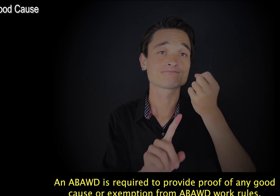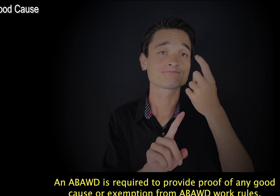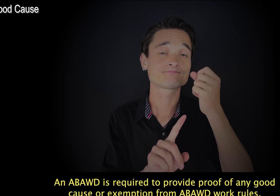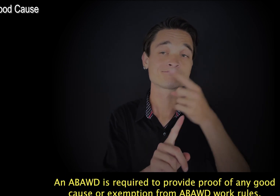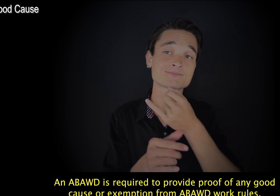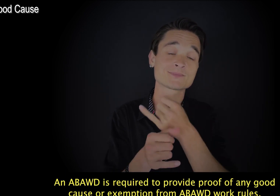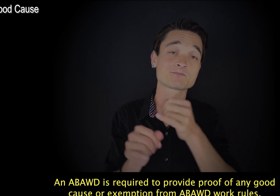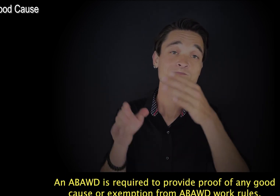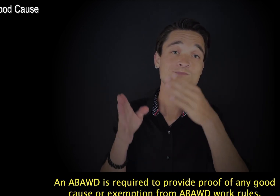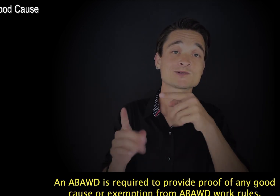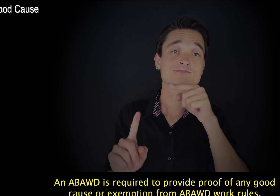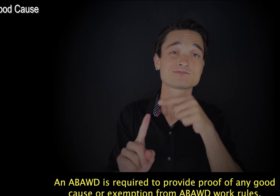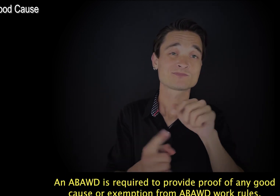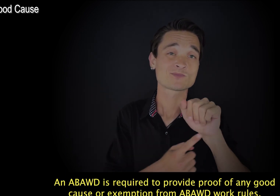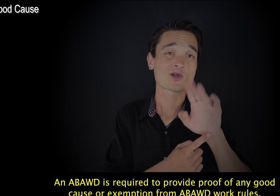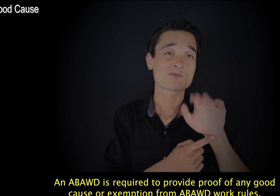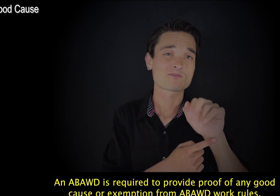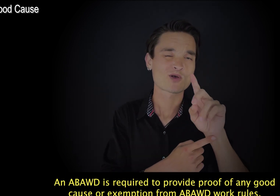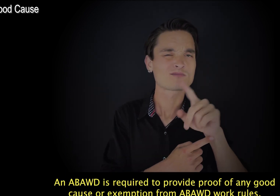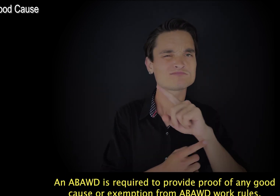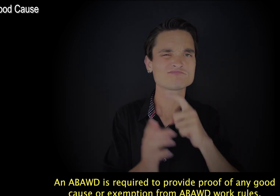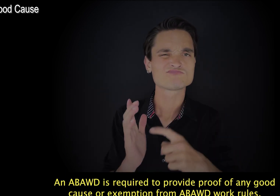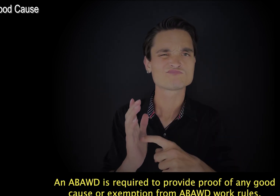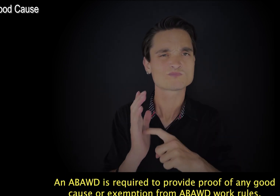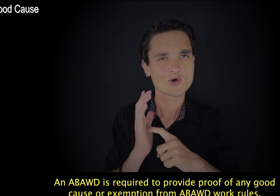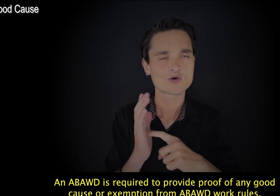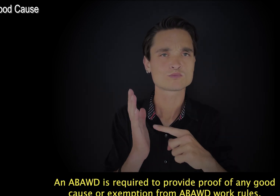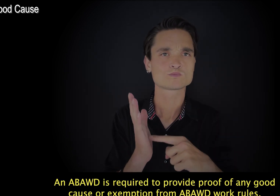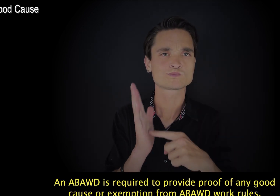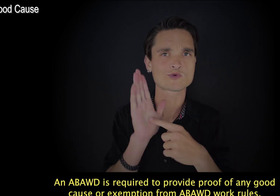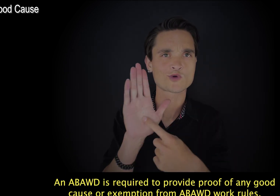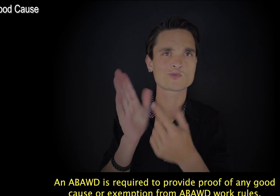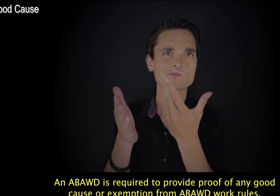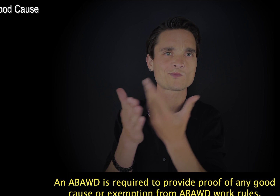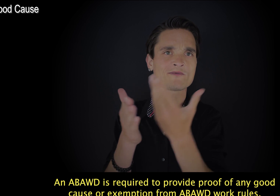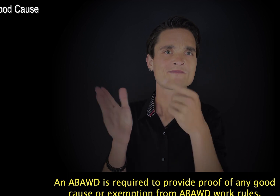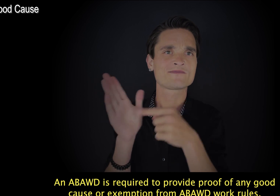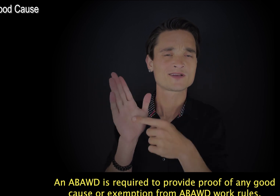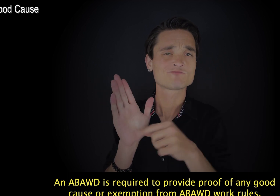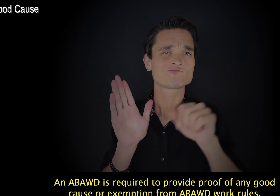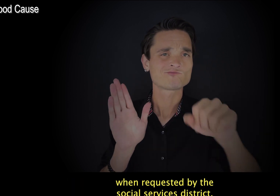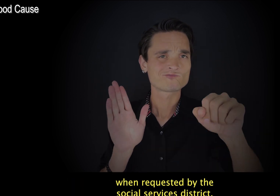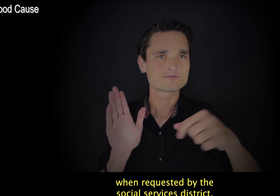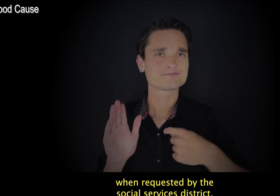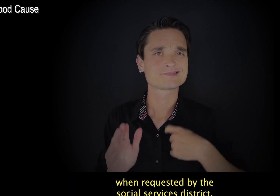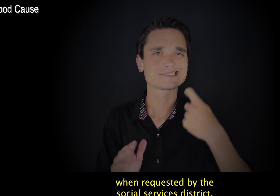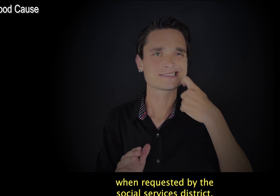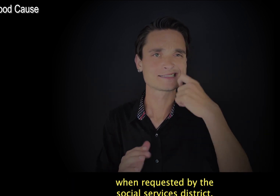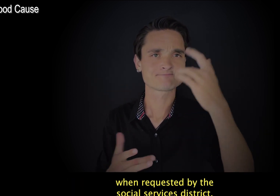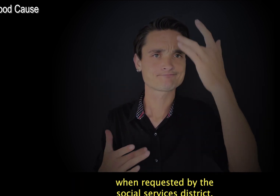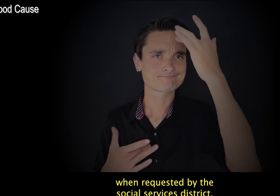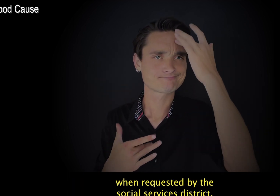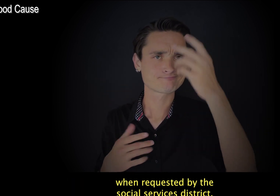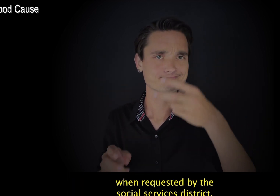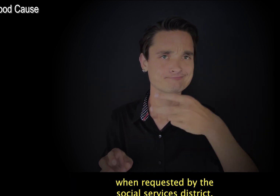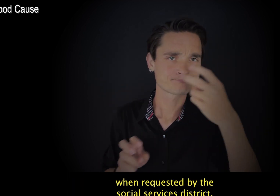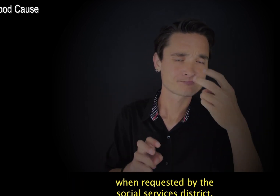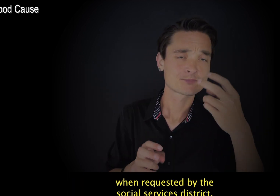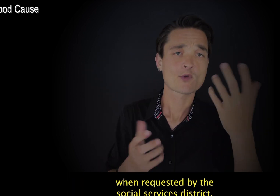An ABAWD is required to provide proof of any good cause or exemption from ABAWD work rules, when requested by the social services district.